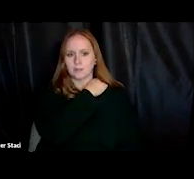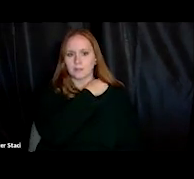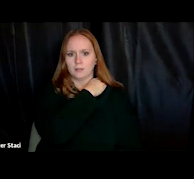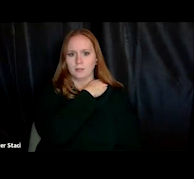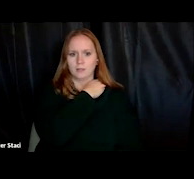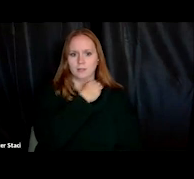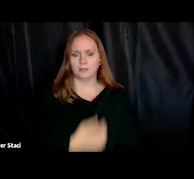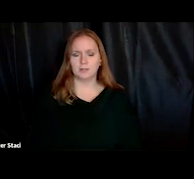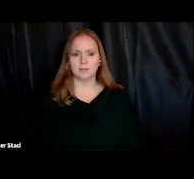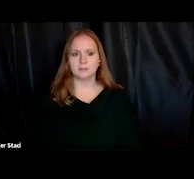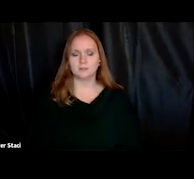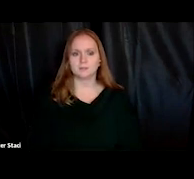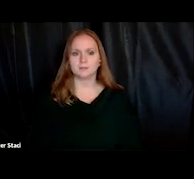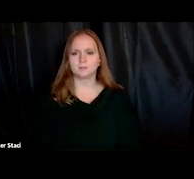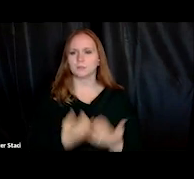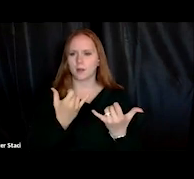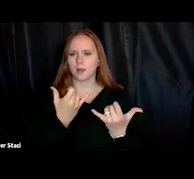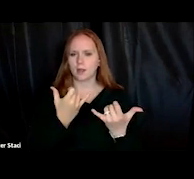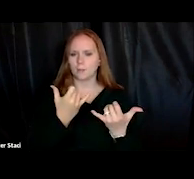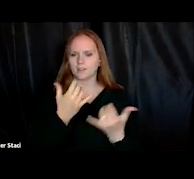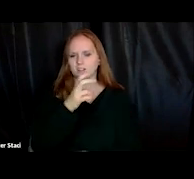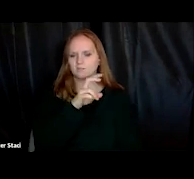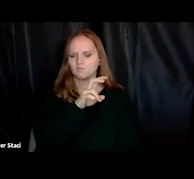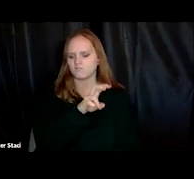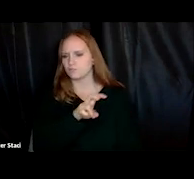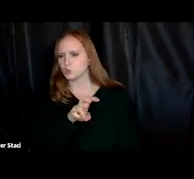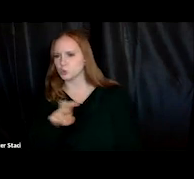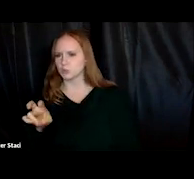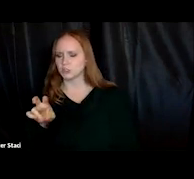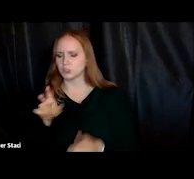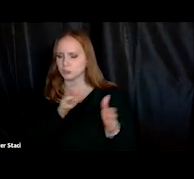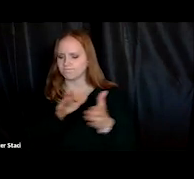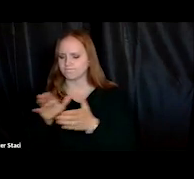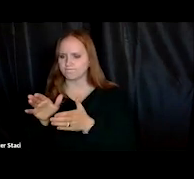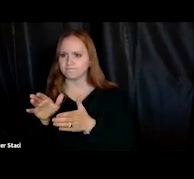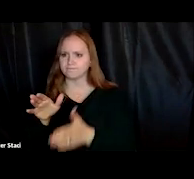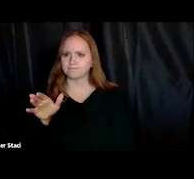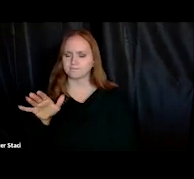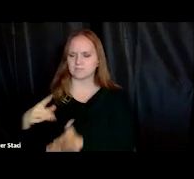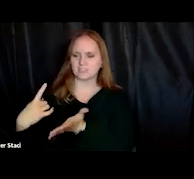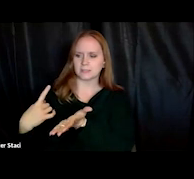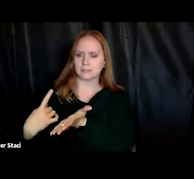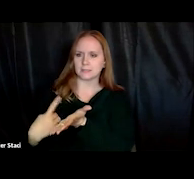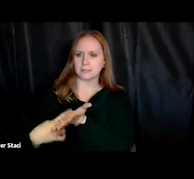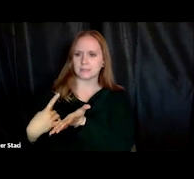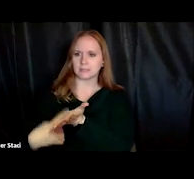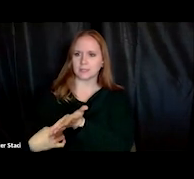So I wanted to switch gears a little bit and talk about how we as a CoC view SOAR